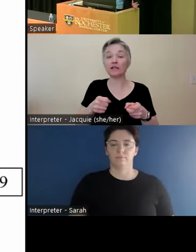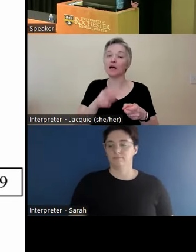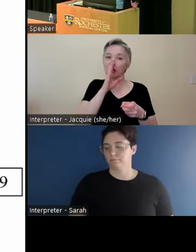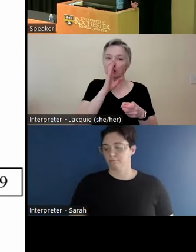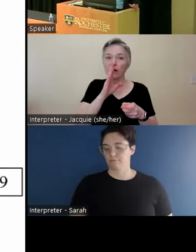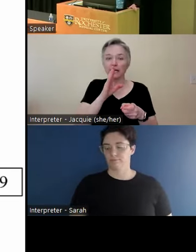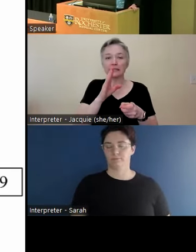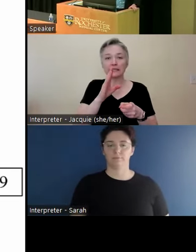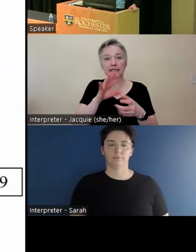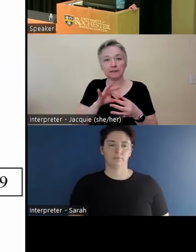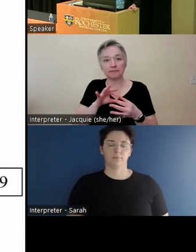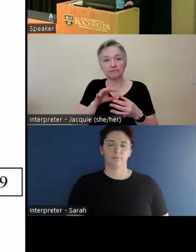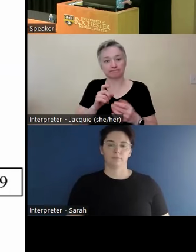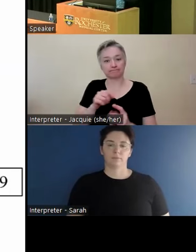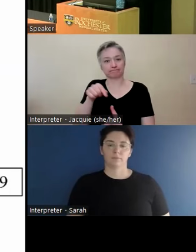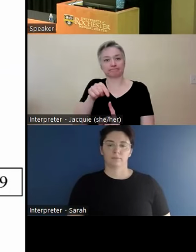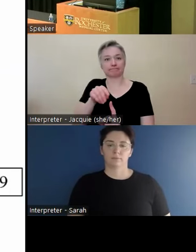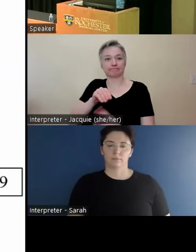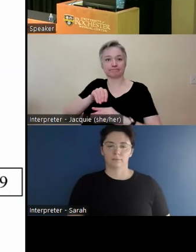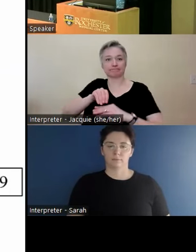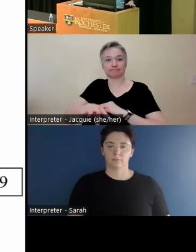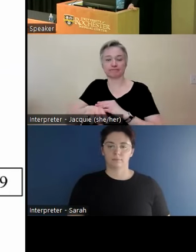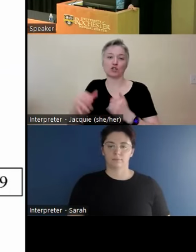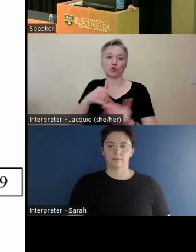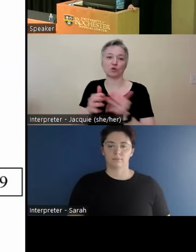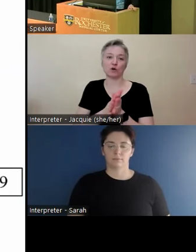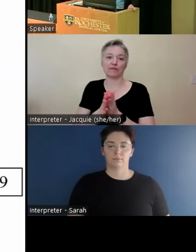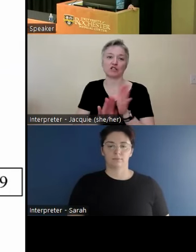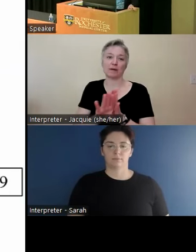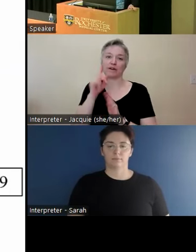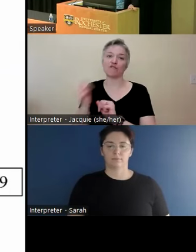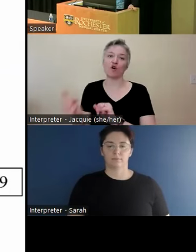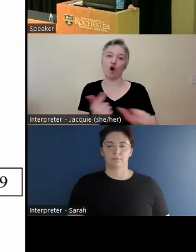to social motivation development in all children and that when we're thinking